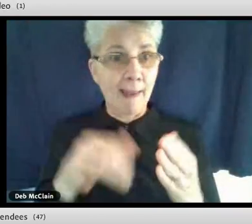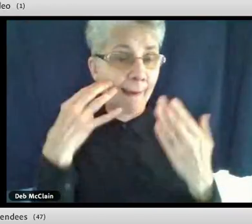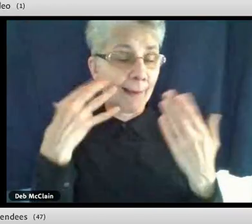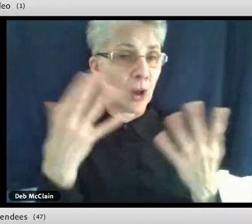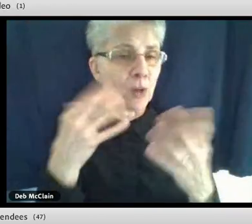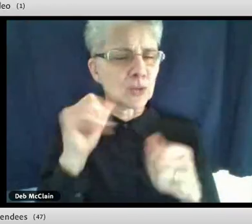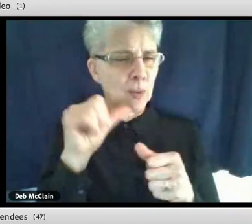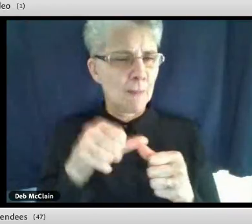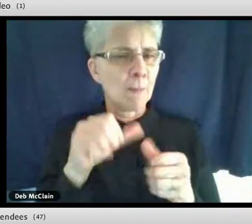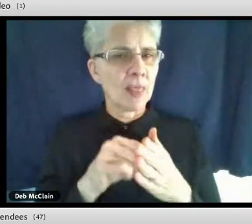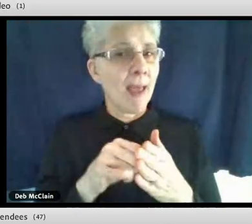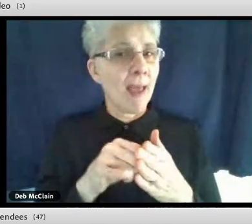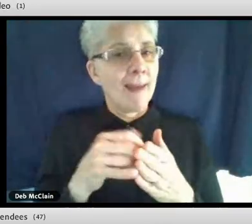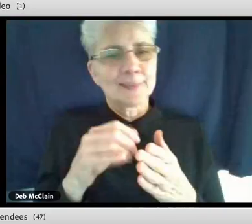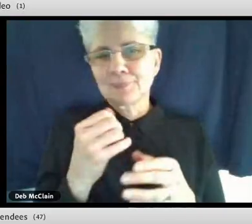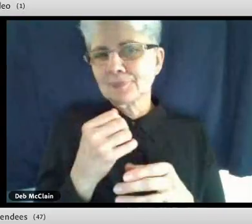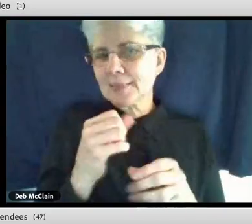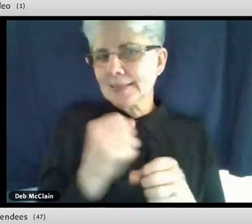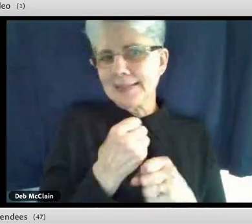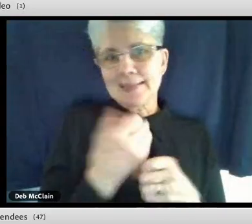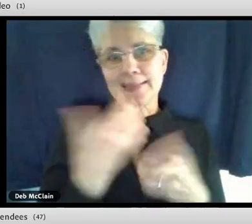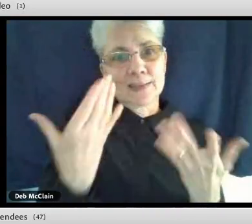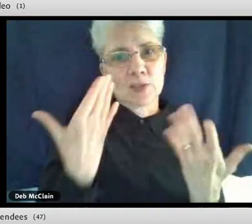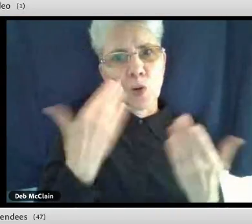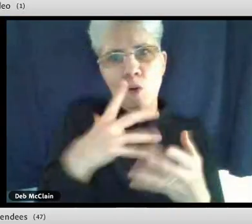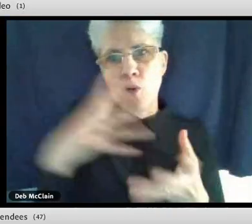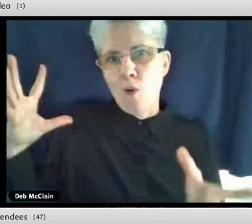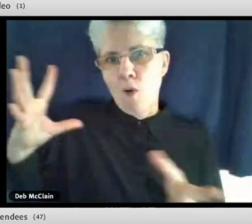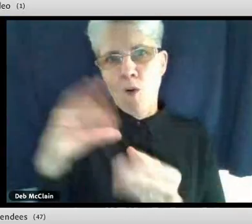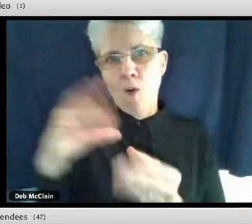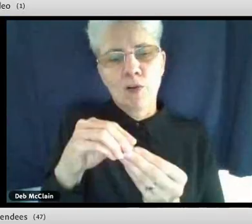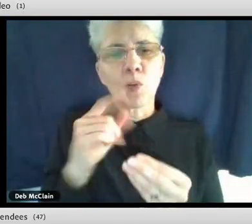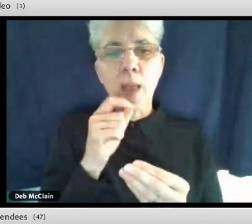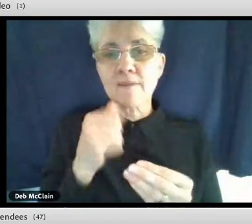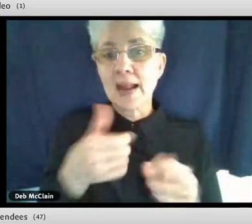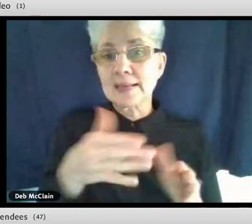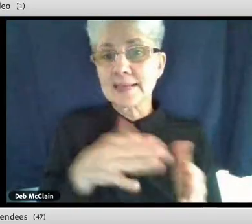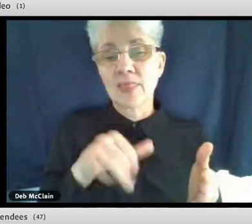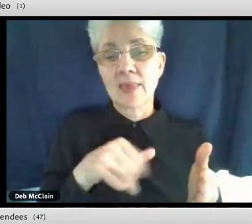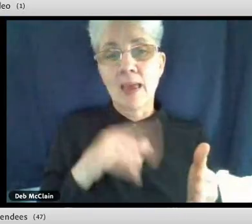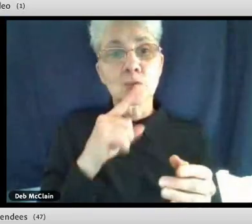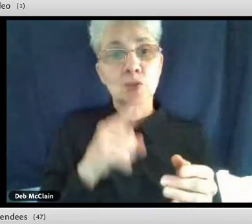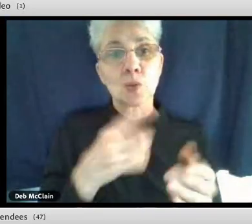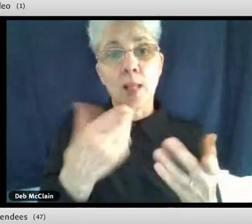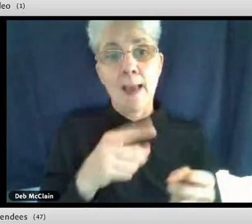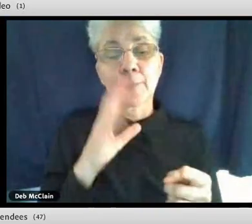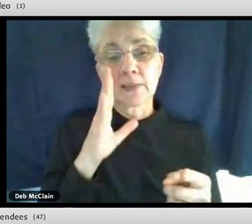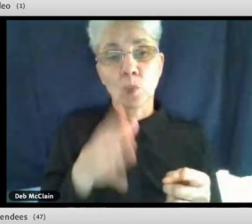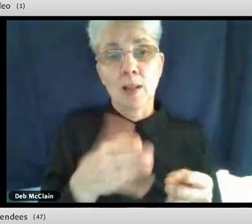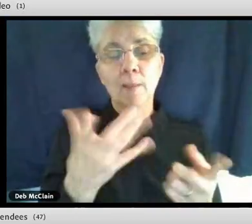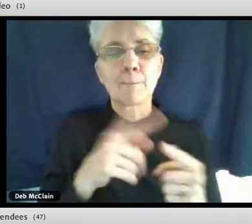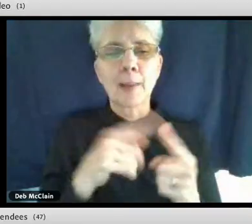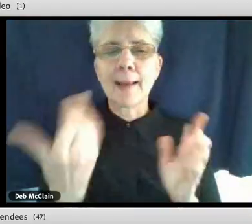so keep that in mind when you're looking at some of the data. So we haven't had a death yet. I'm sure it's coming, but again,